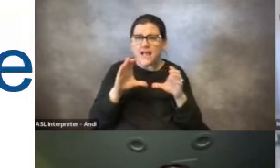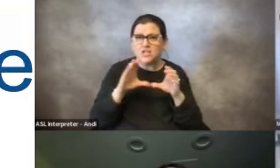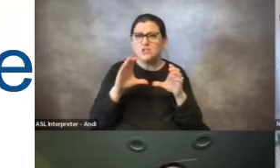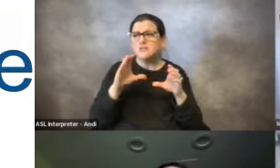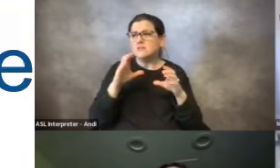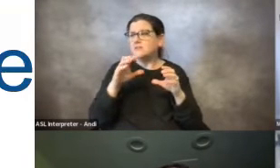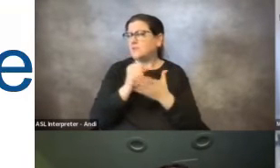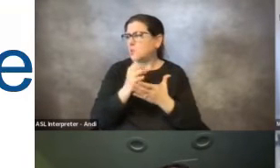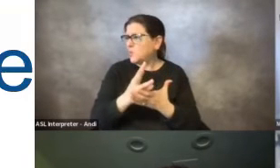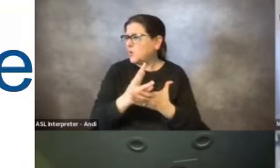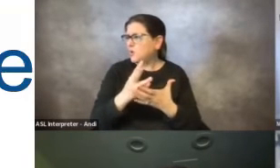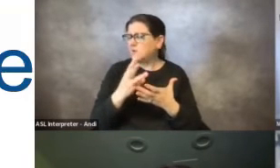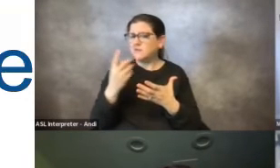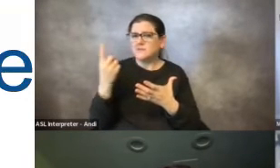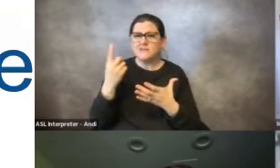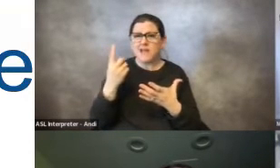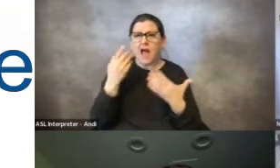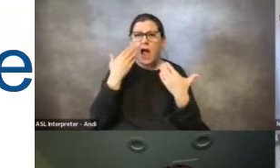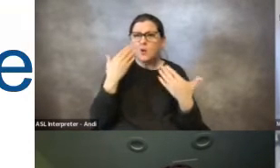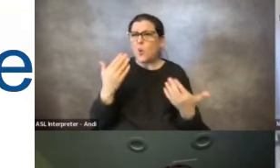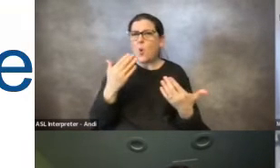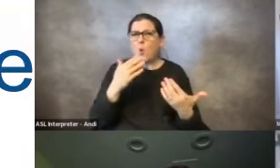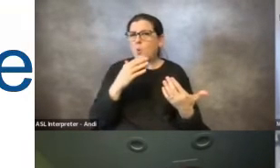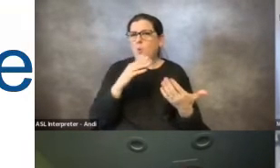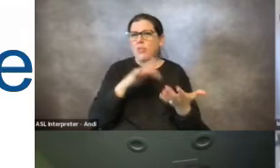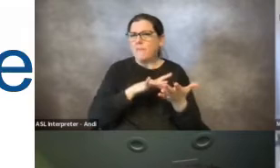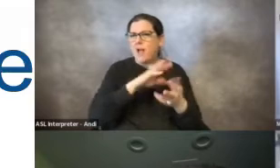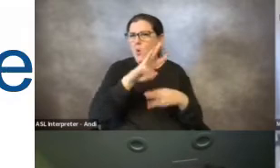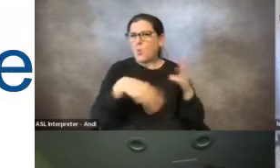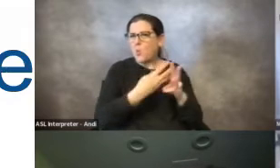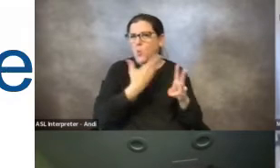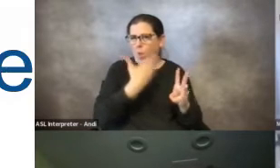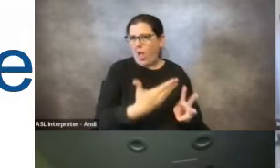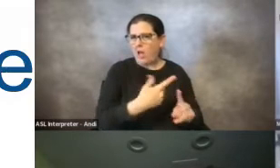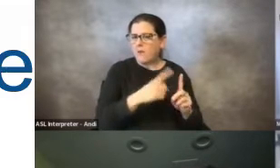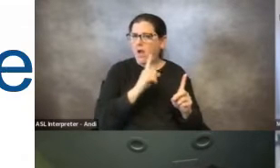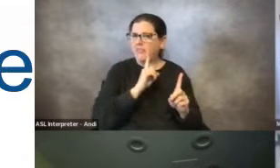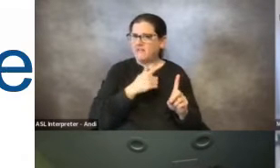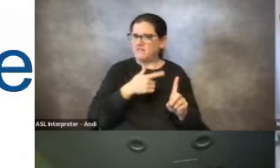training, I don't know that world all that well. But I think that really is important. You